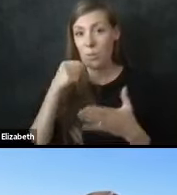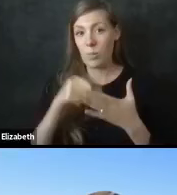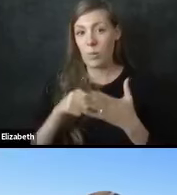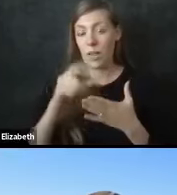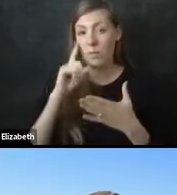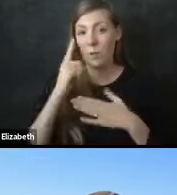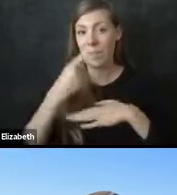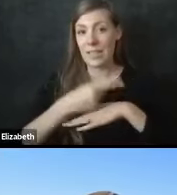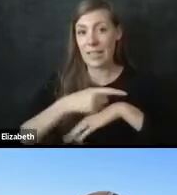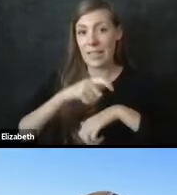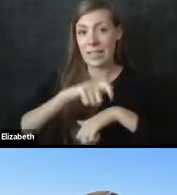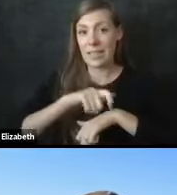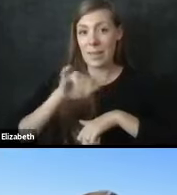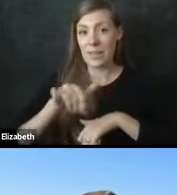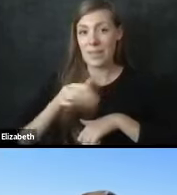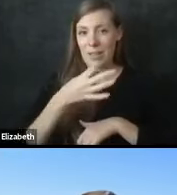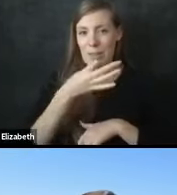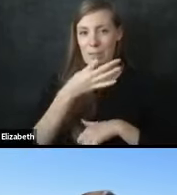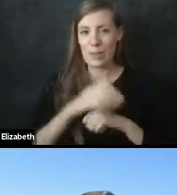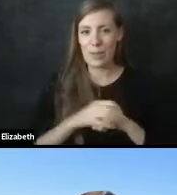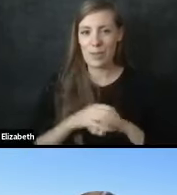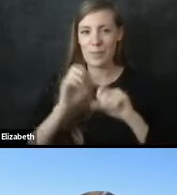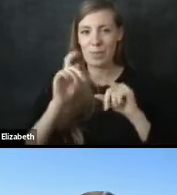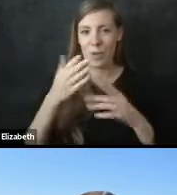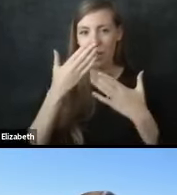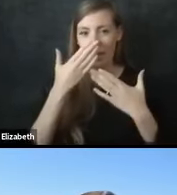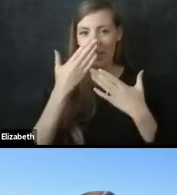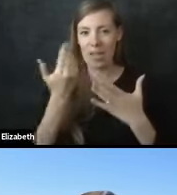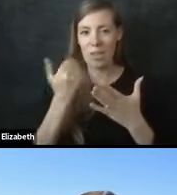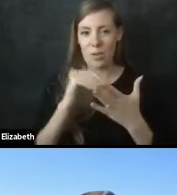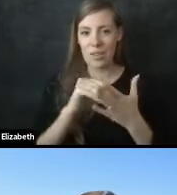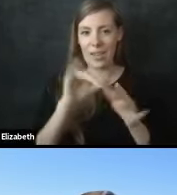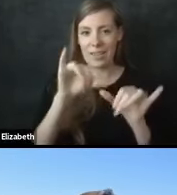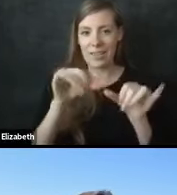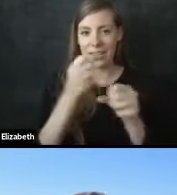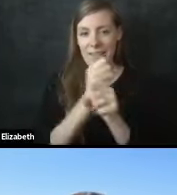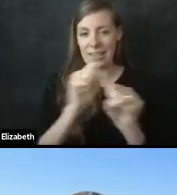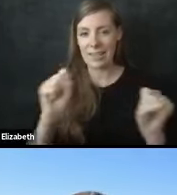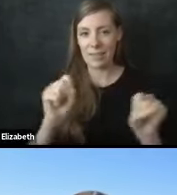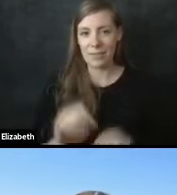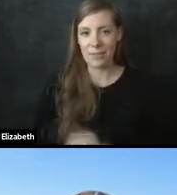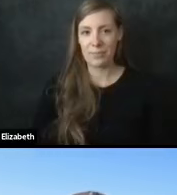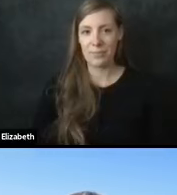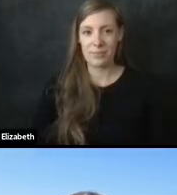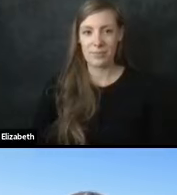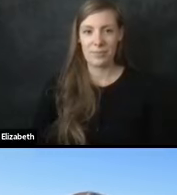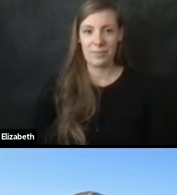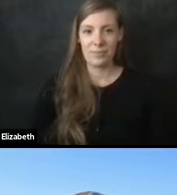Those will be coming up real soon. Thanks again. And stay safe, everybody. Bye.